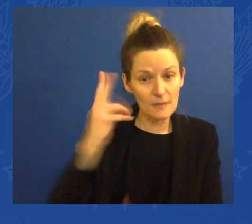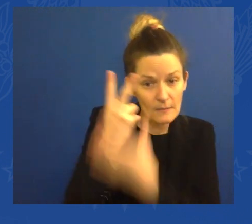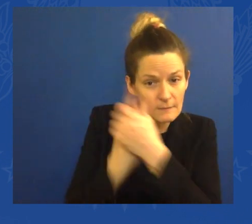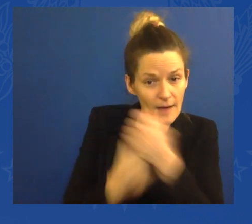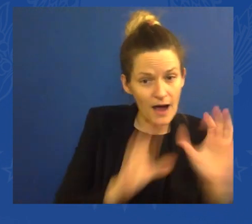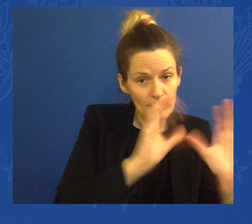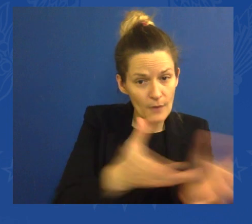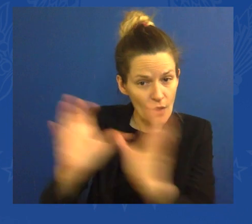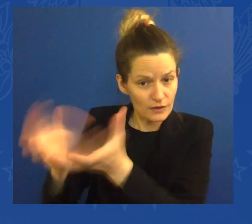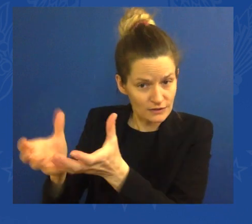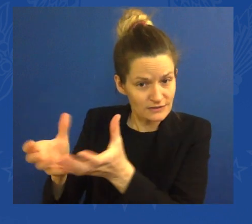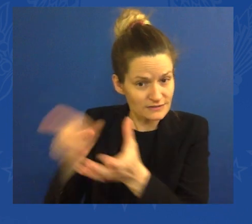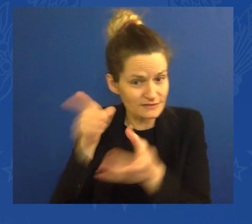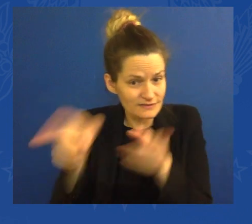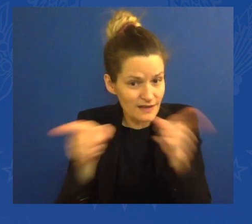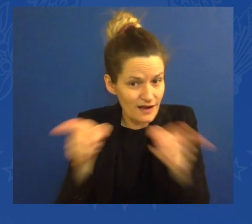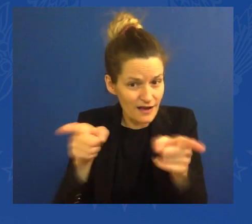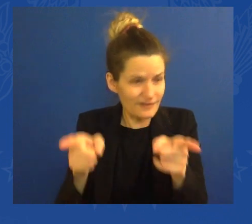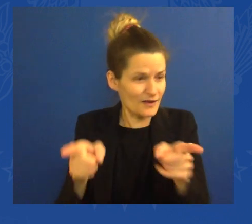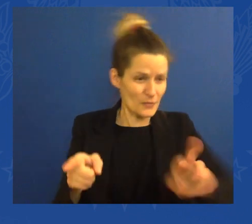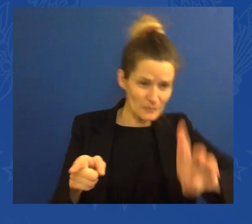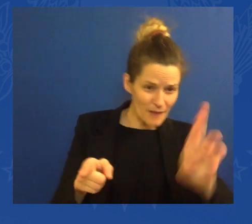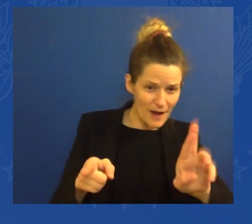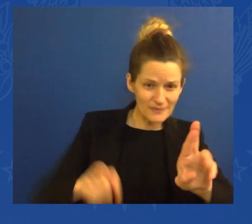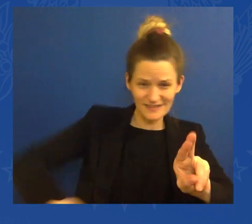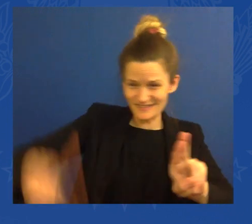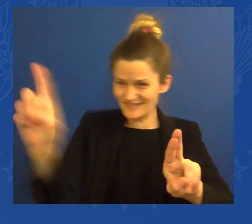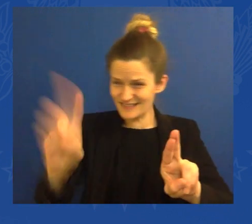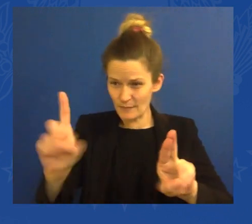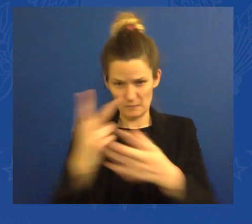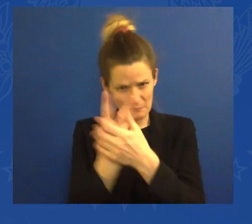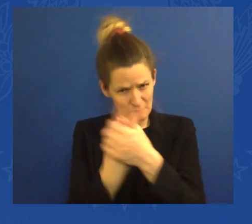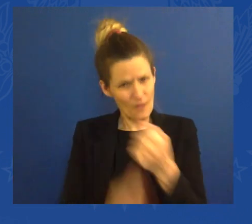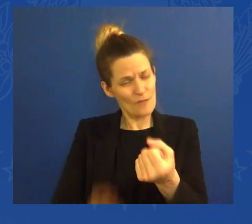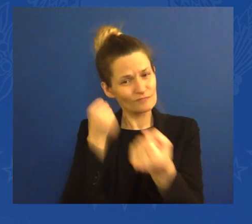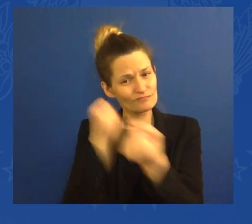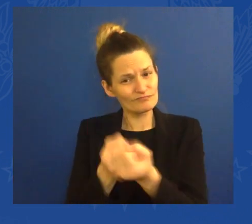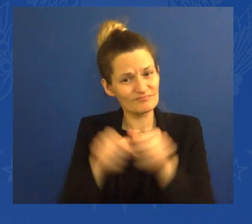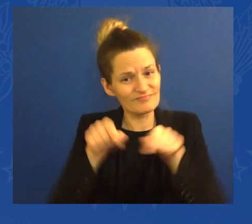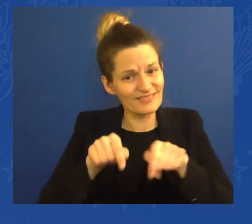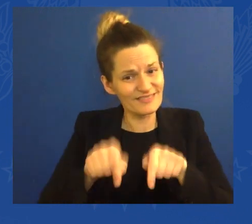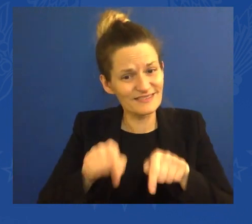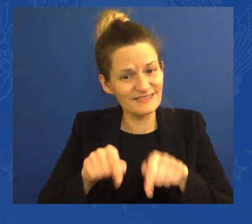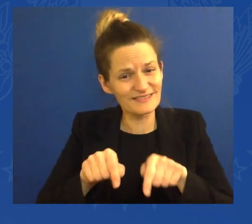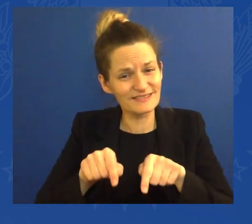And I want to thank your senators and representatives here today for helping lead that charge. And that was literally what they did --